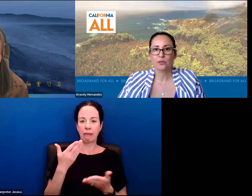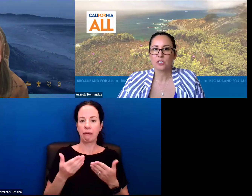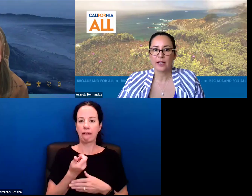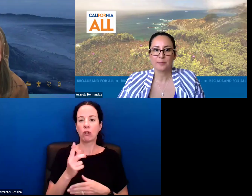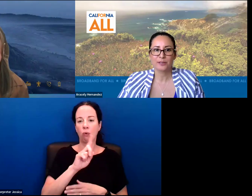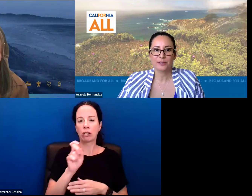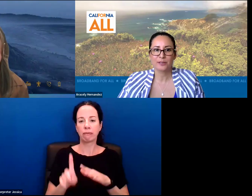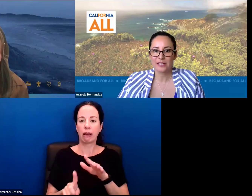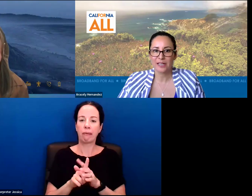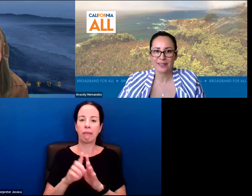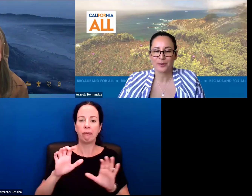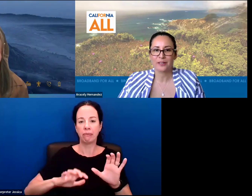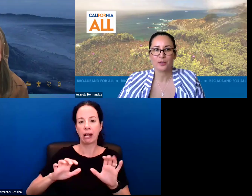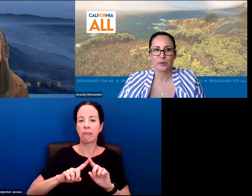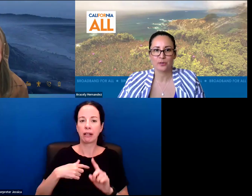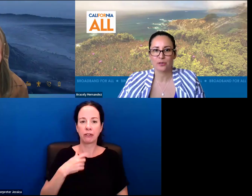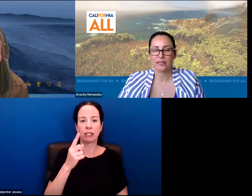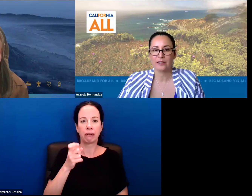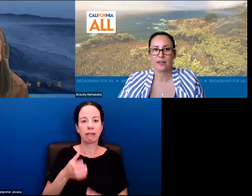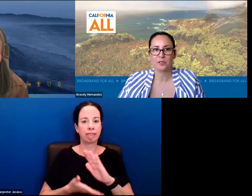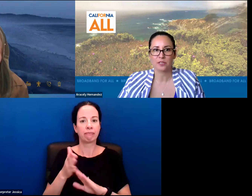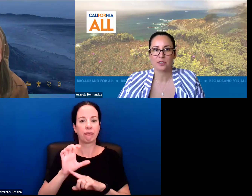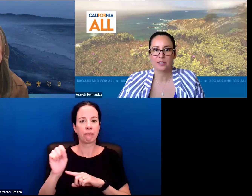through the chat, but I do understand you have to get going, so we will go ahead and